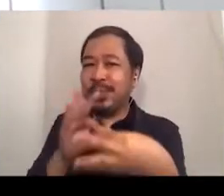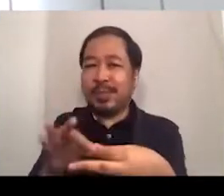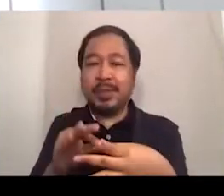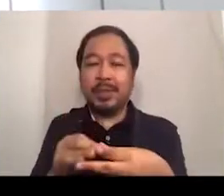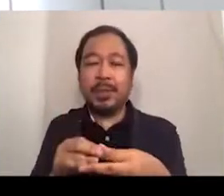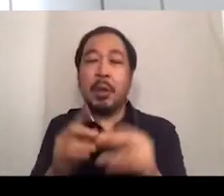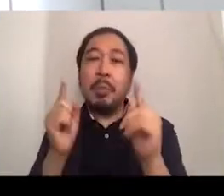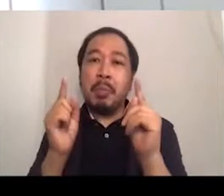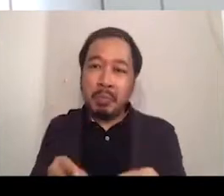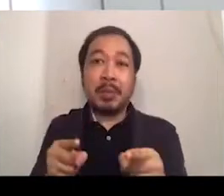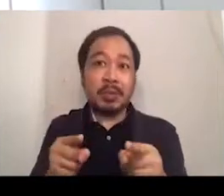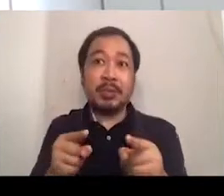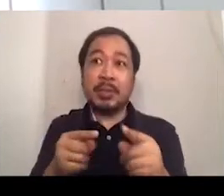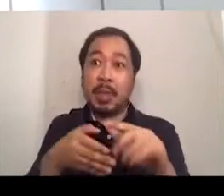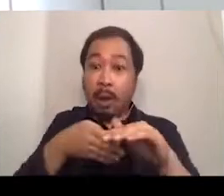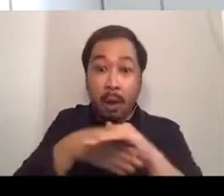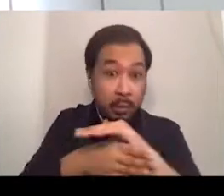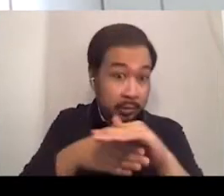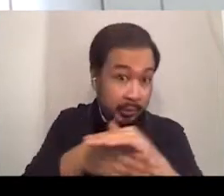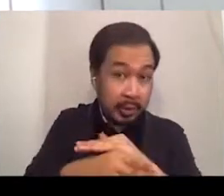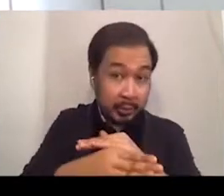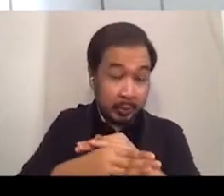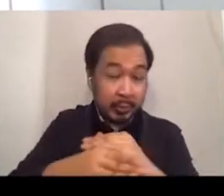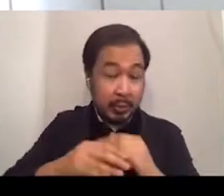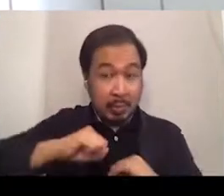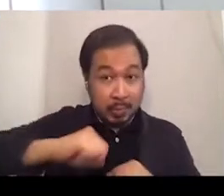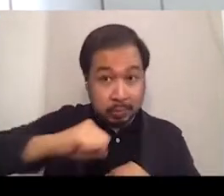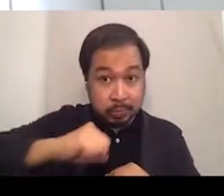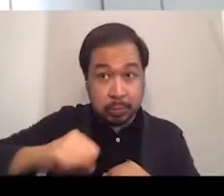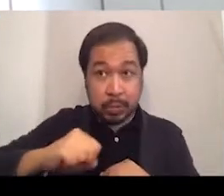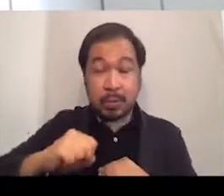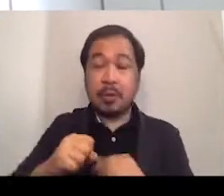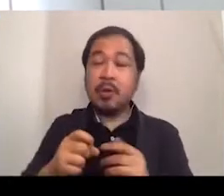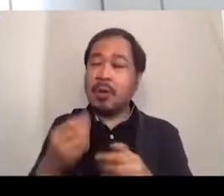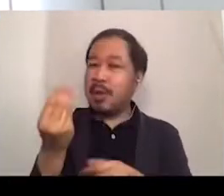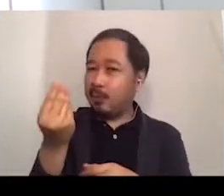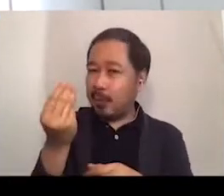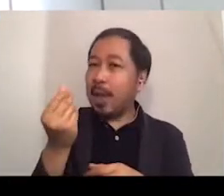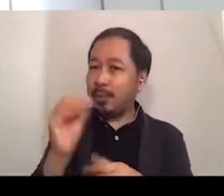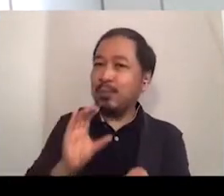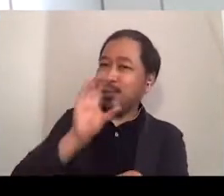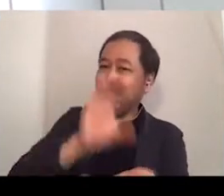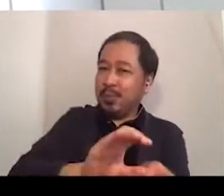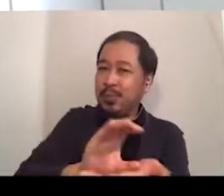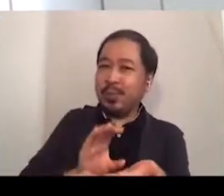while providing extra relief to hard hit sectors and individuals.